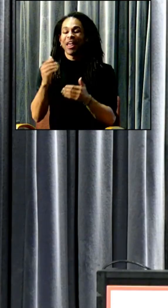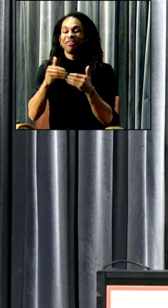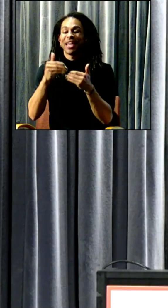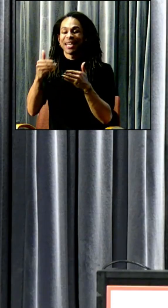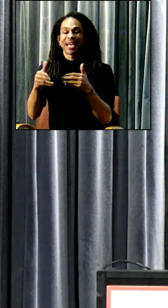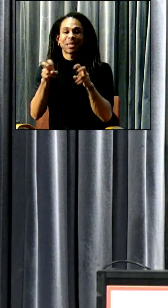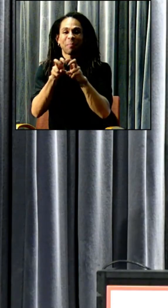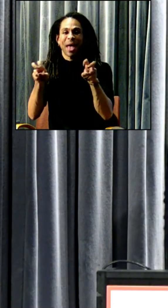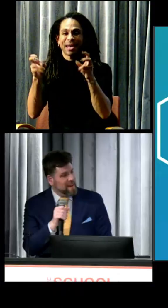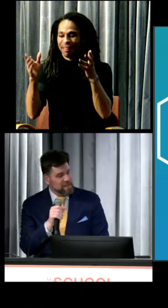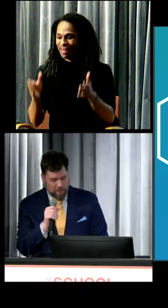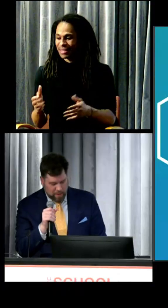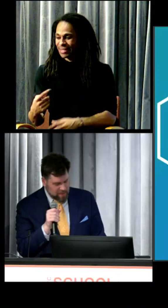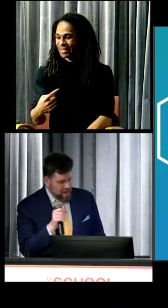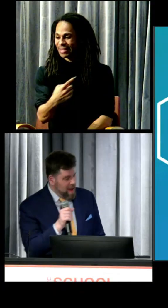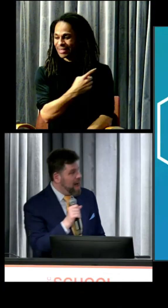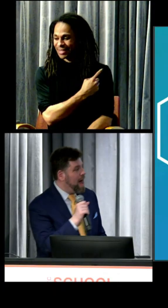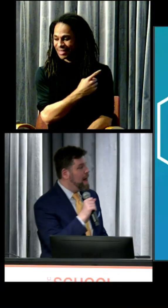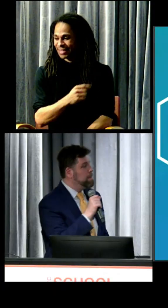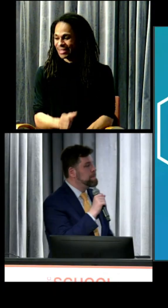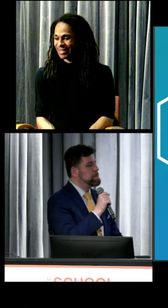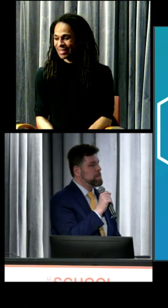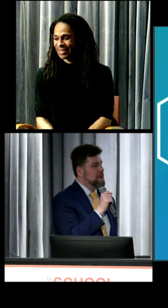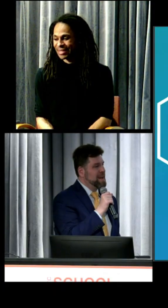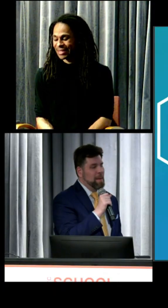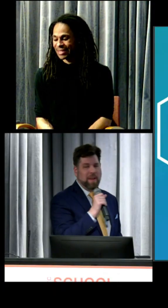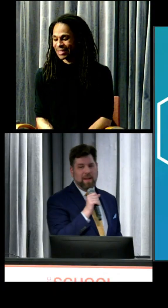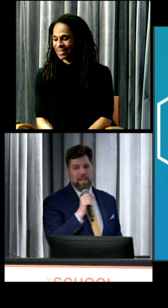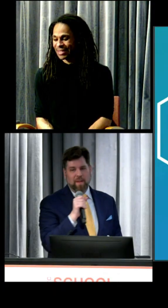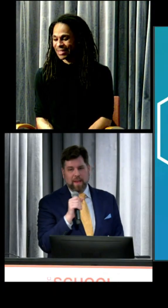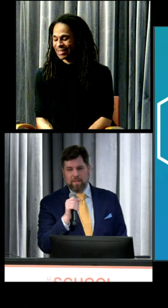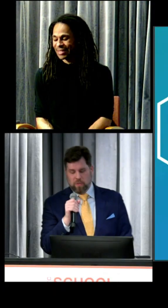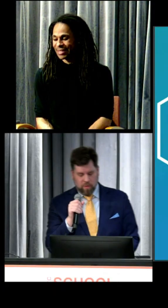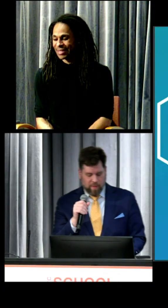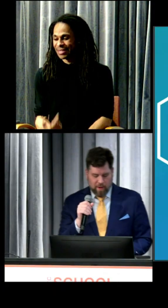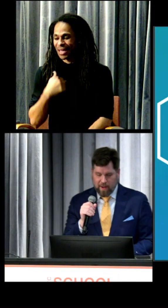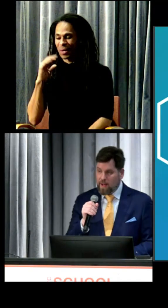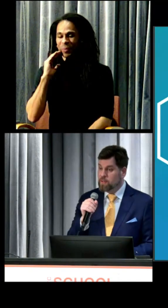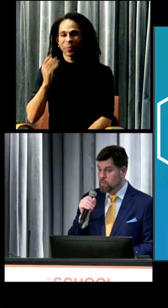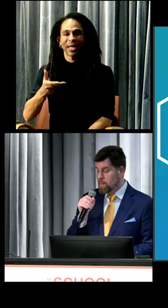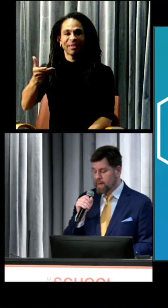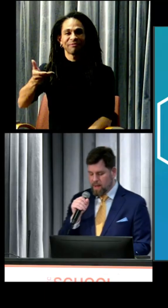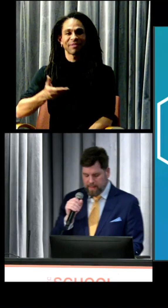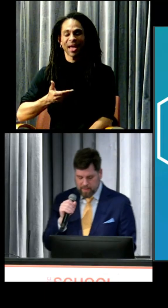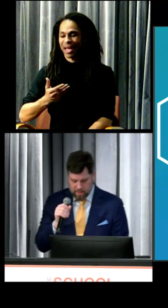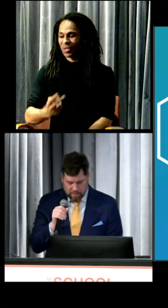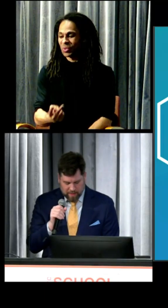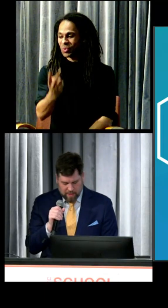You know, if you attend any of the Open Data Week events and you stick around for the Q&A, a lot of